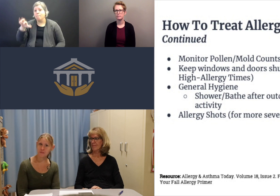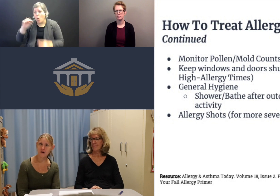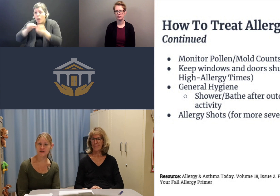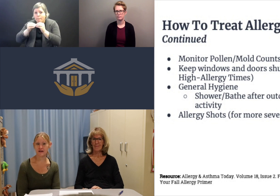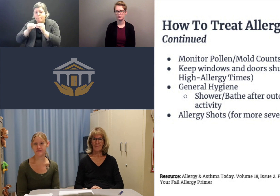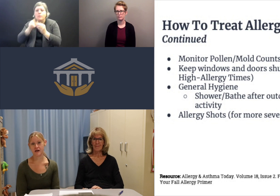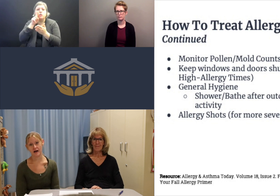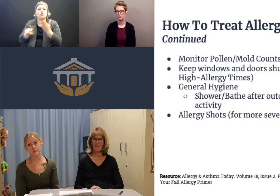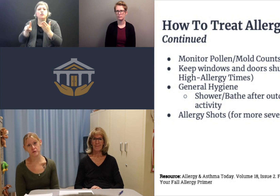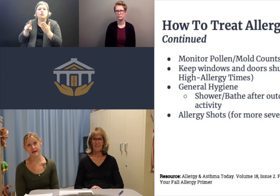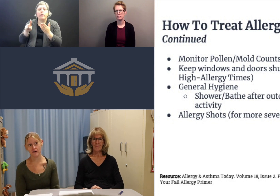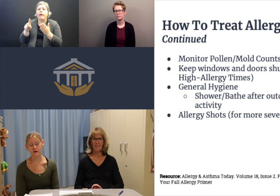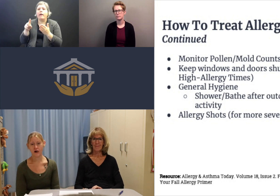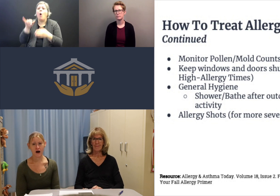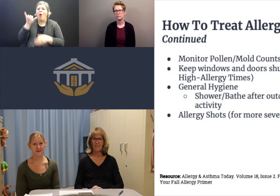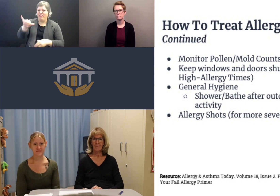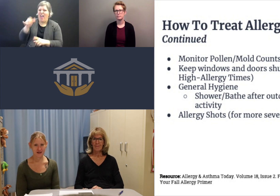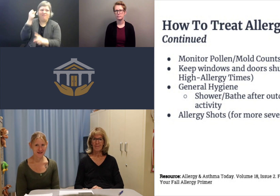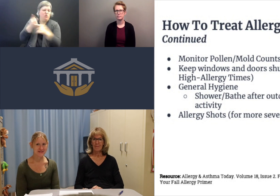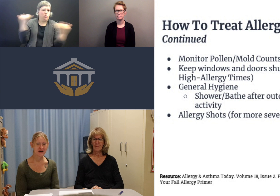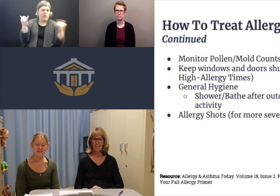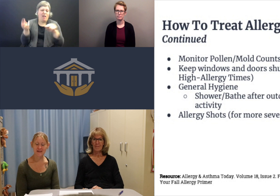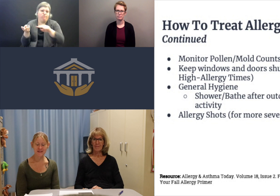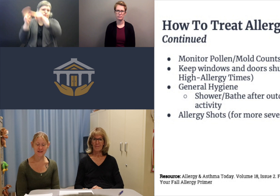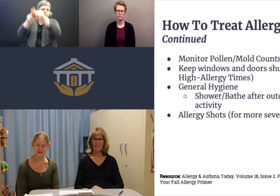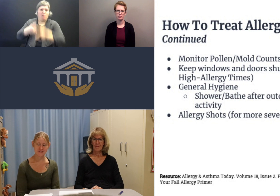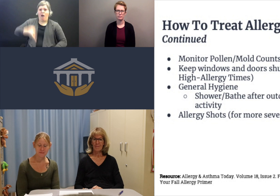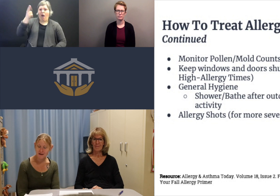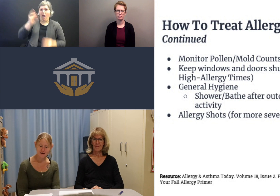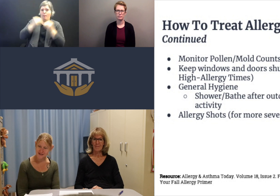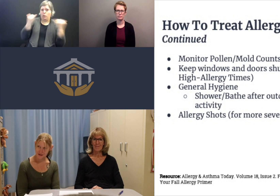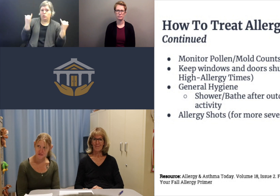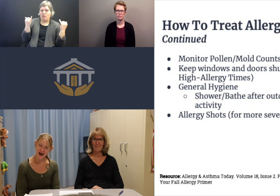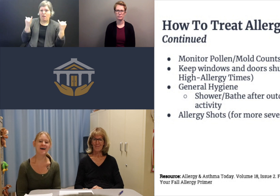pollen day. It's a high mold count. Honestly, I feel like the years keep increasing. With that,